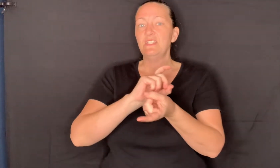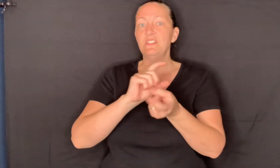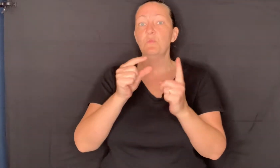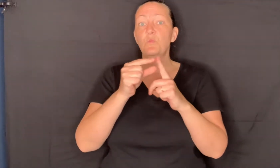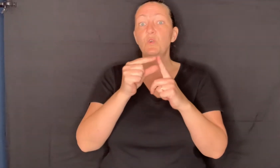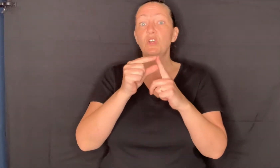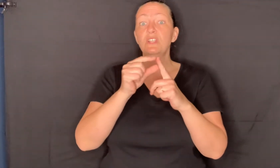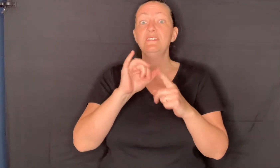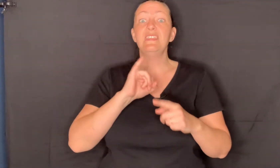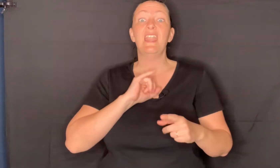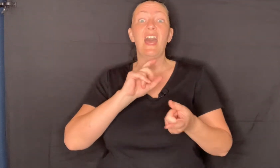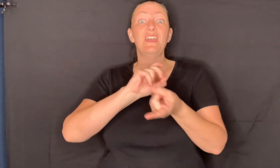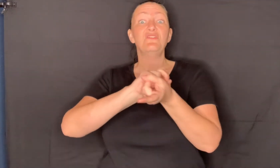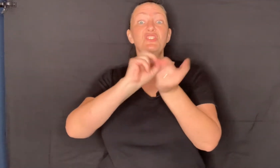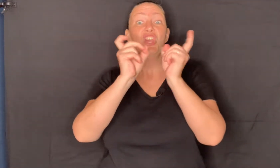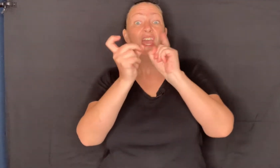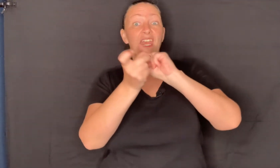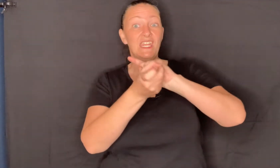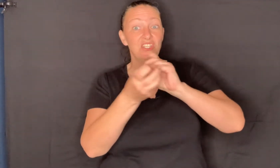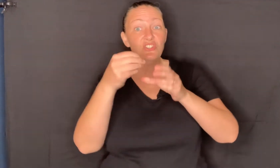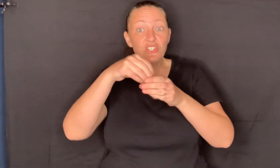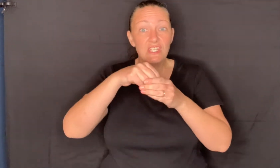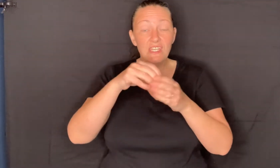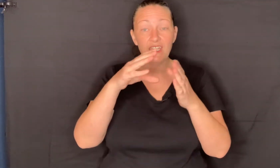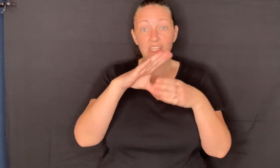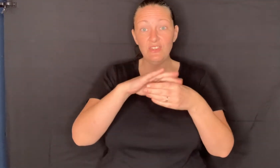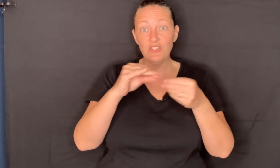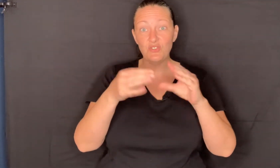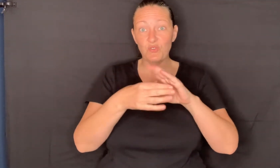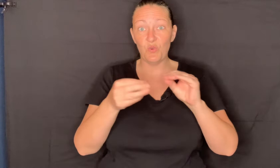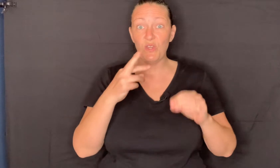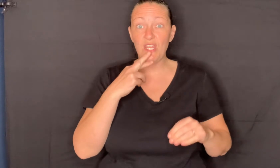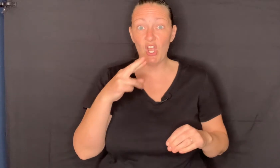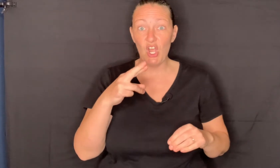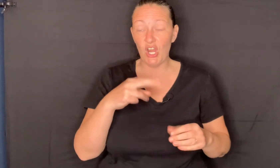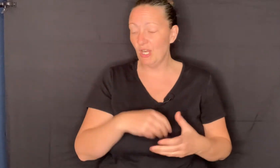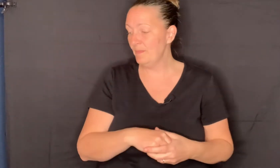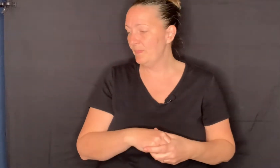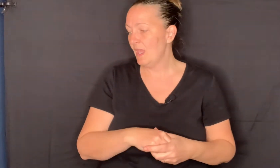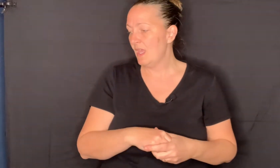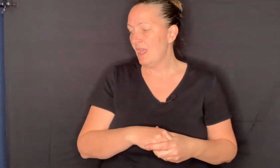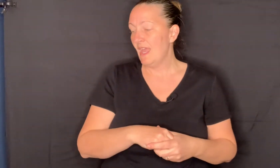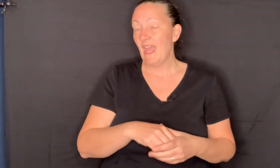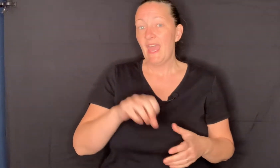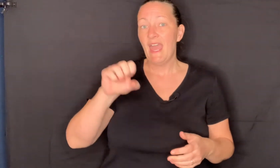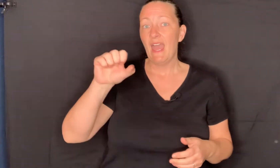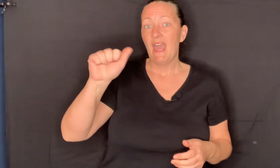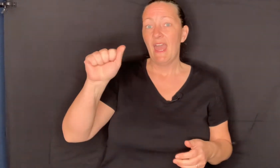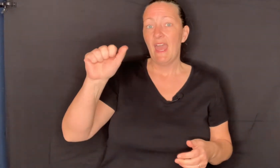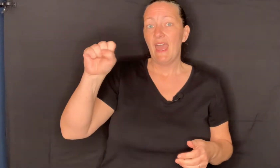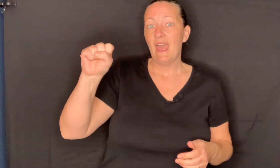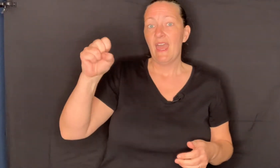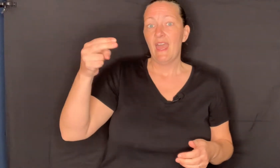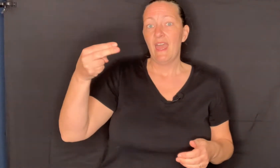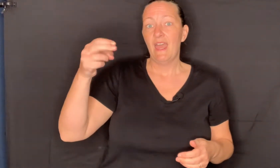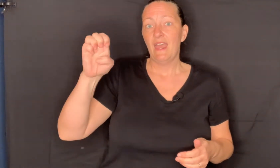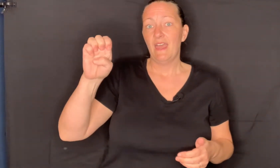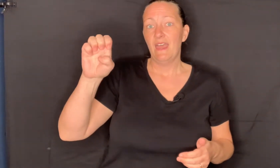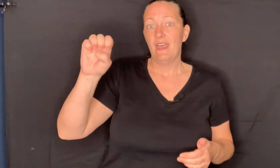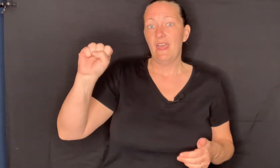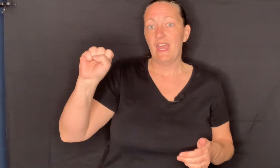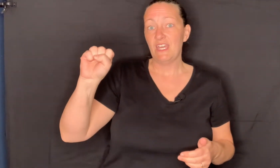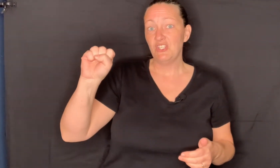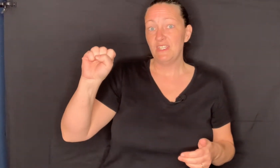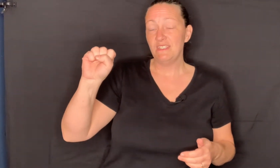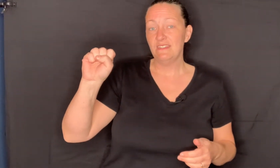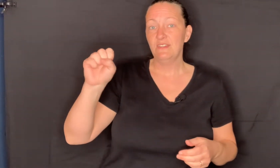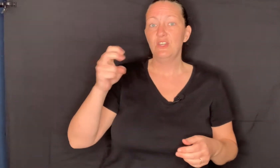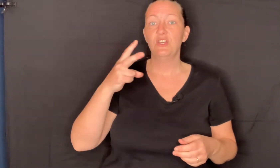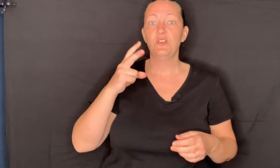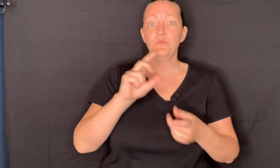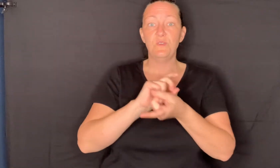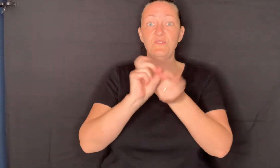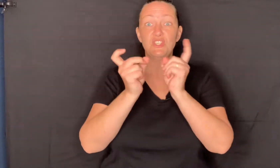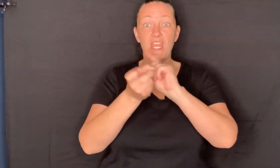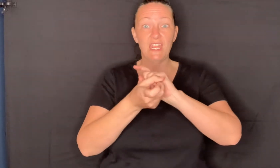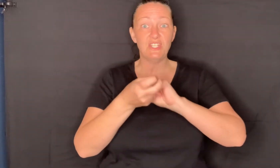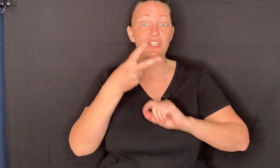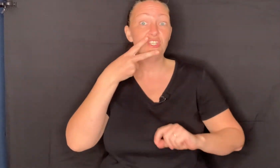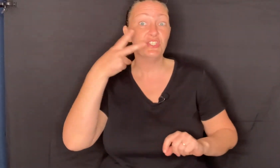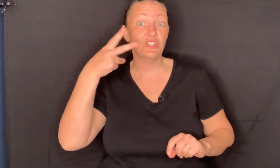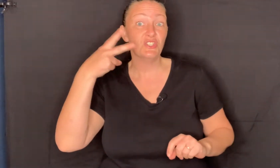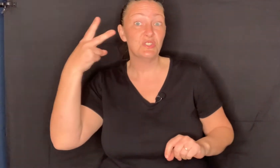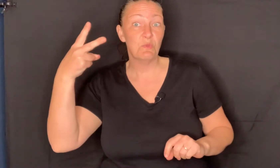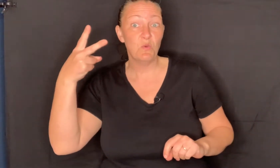Some words that I changed in the story are Ashes I have changed it to smoke